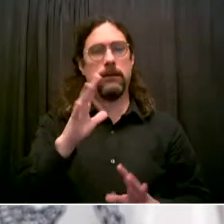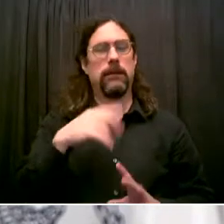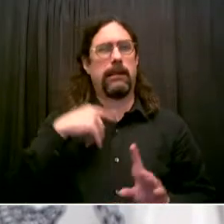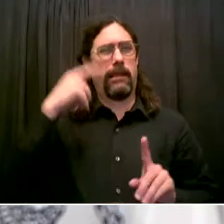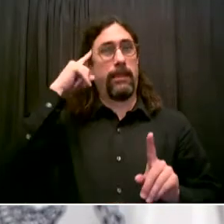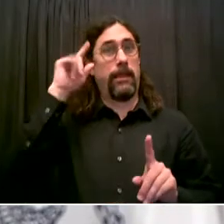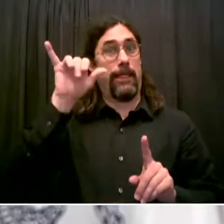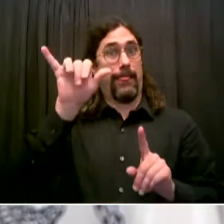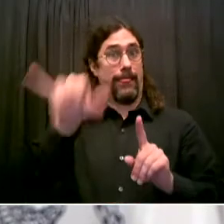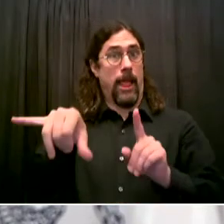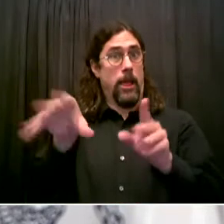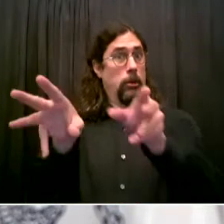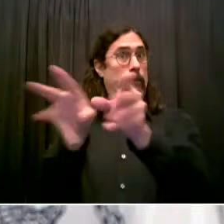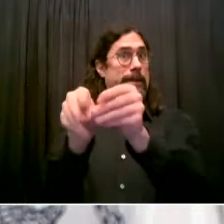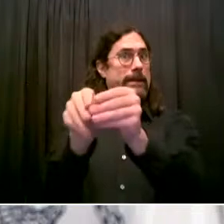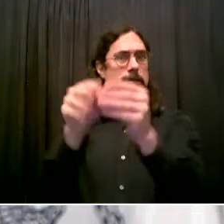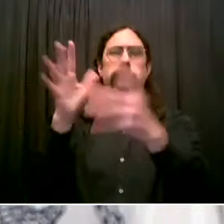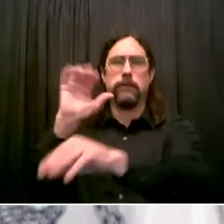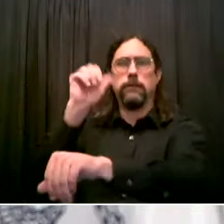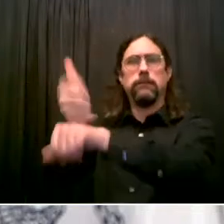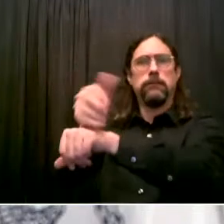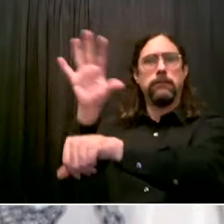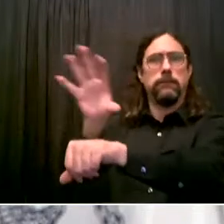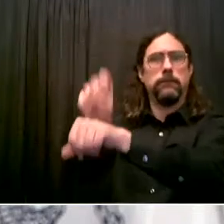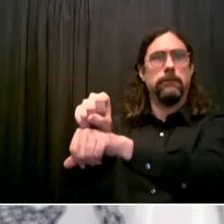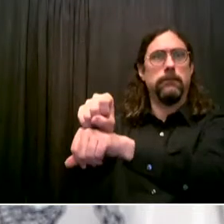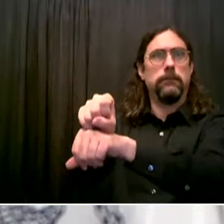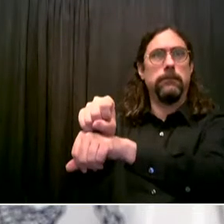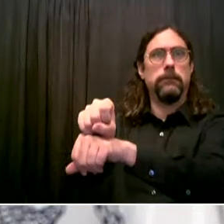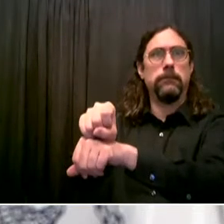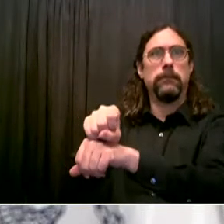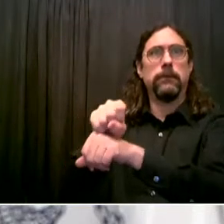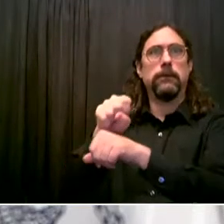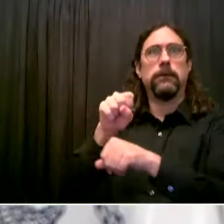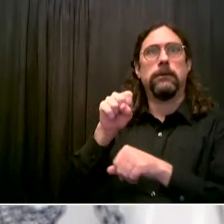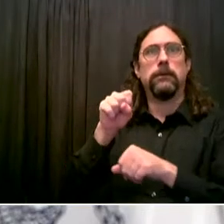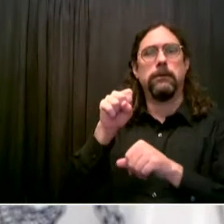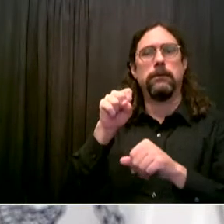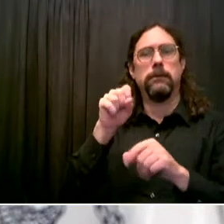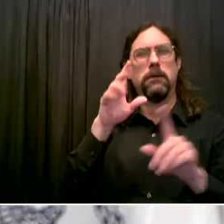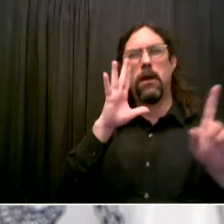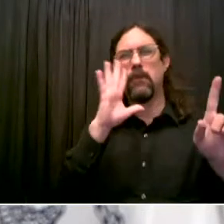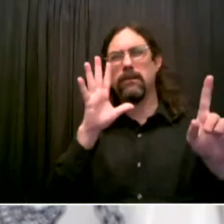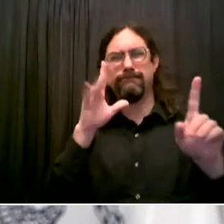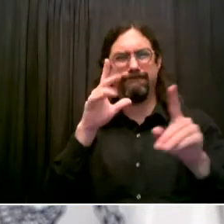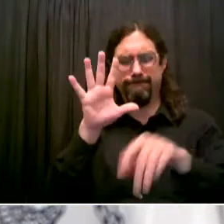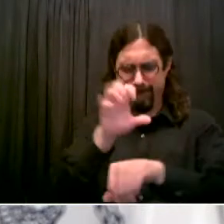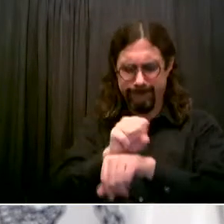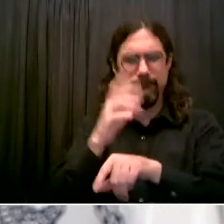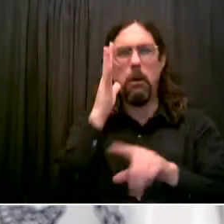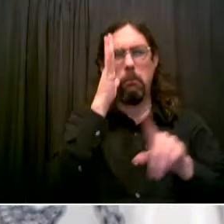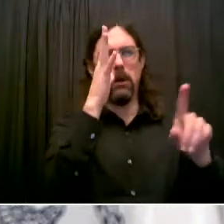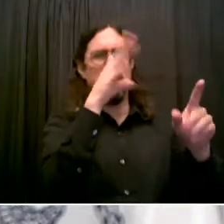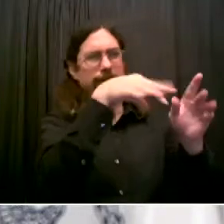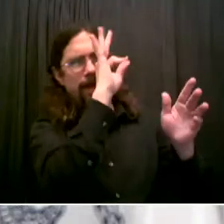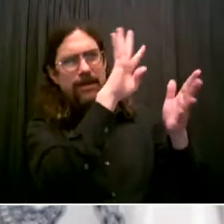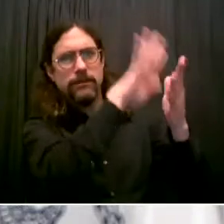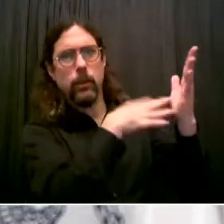THE HEARINGS HAVE BEEN SCHEDULED AND WE WILL GET YOU THE DETAILS ON THOSE.